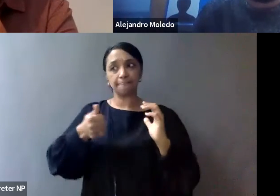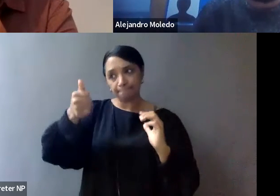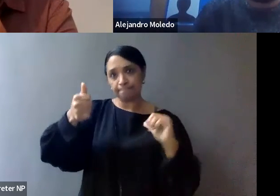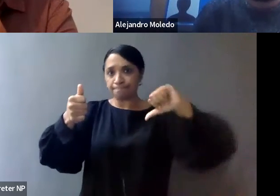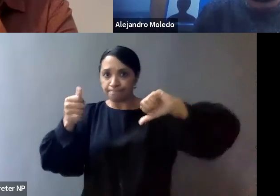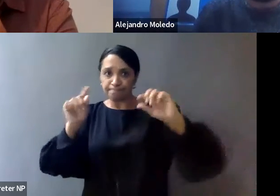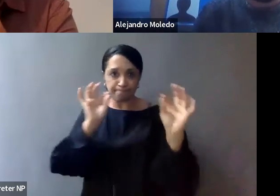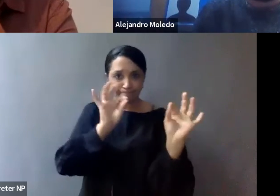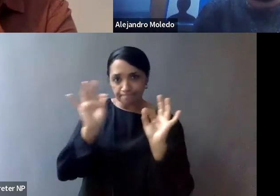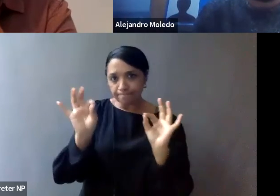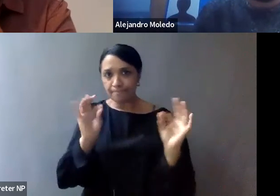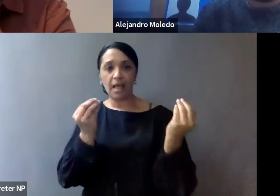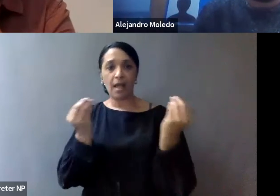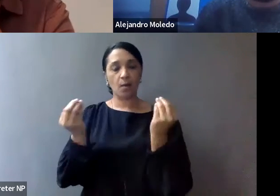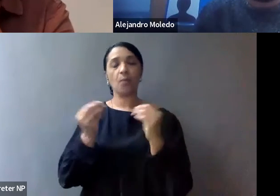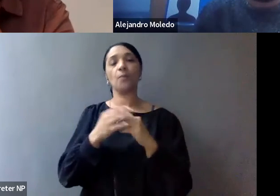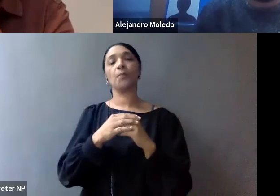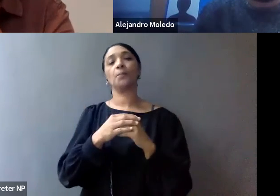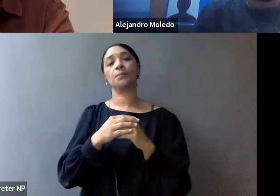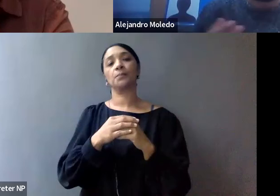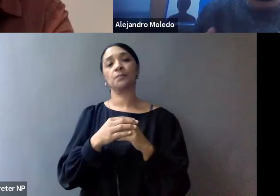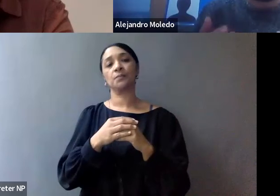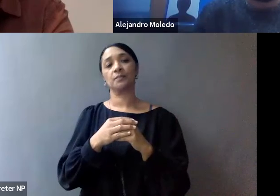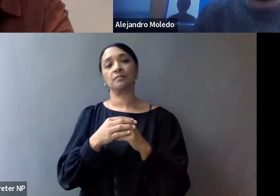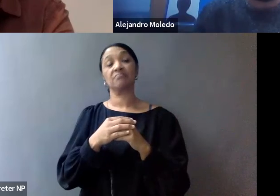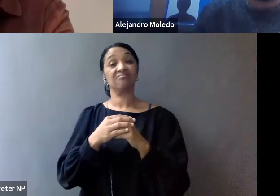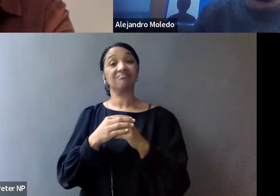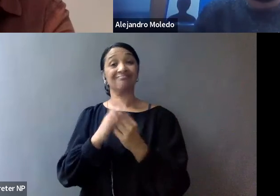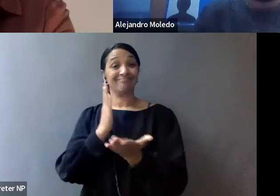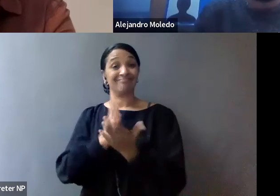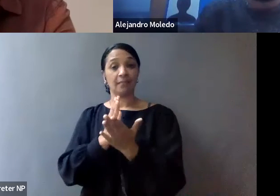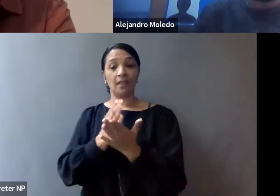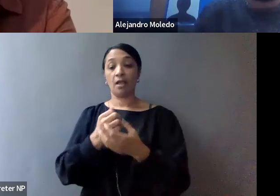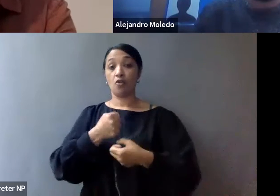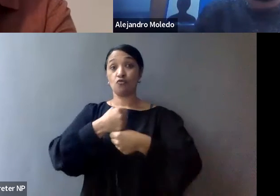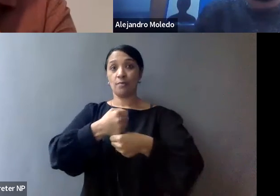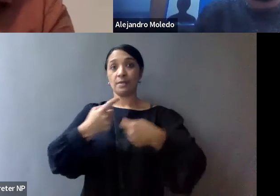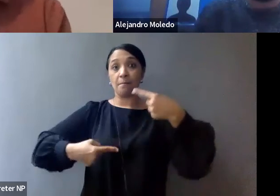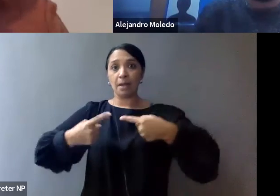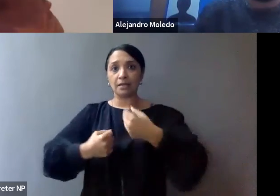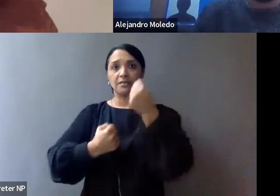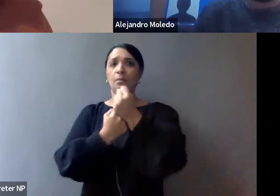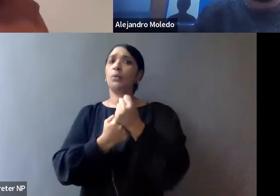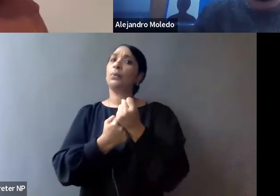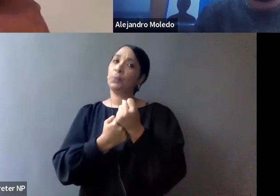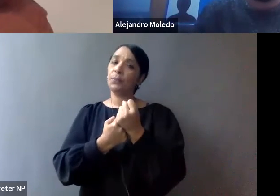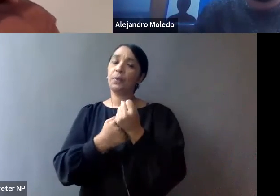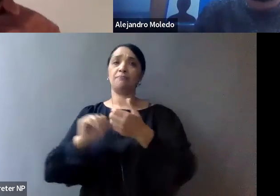And, obviously, the political will of the EU policy-makers makes a difference.